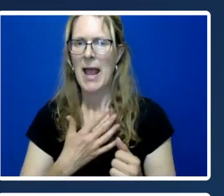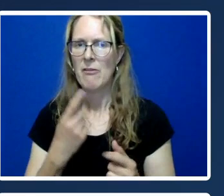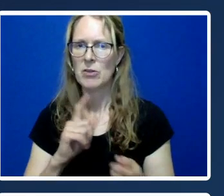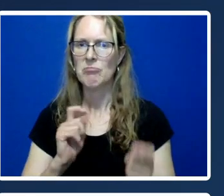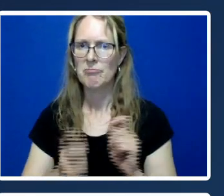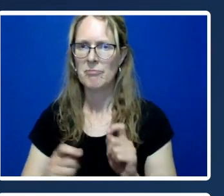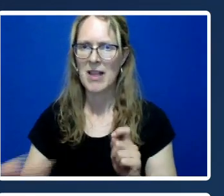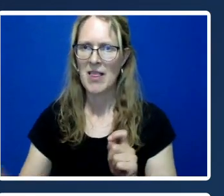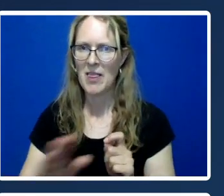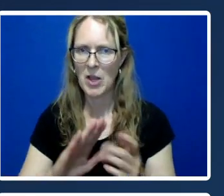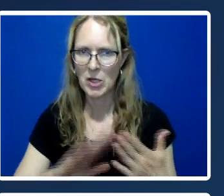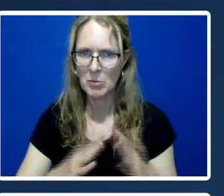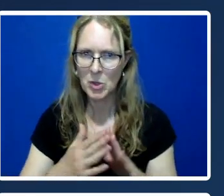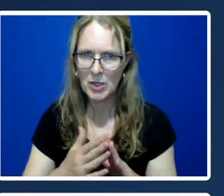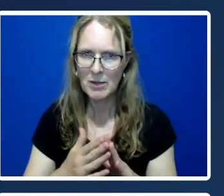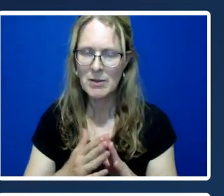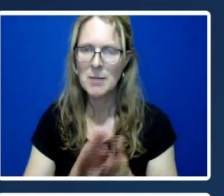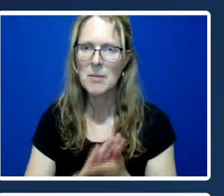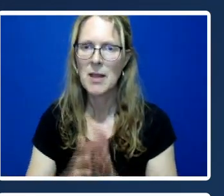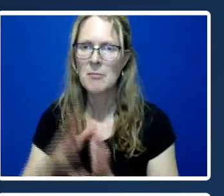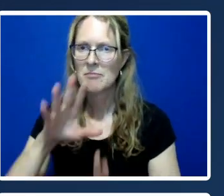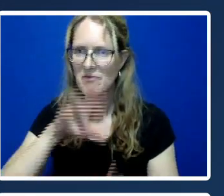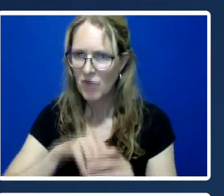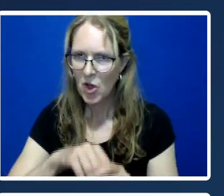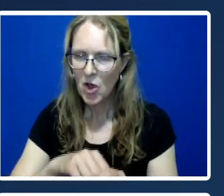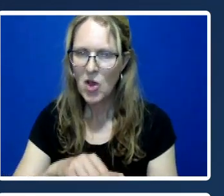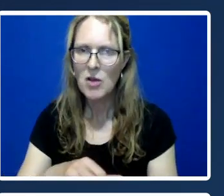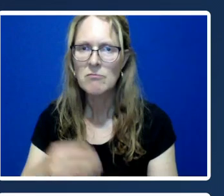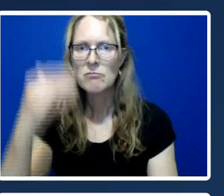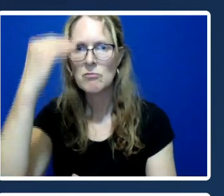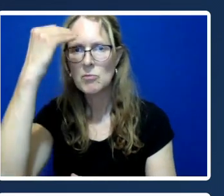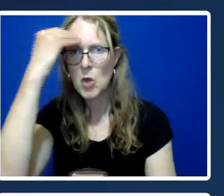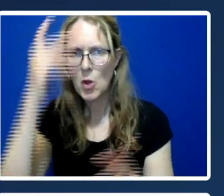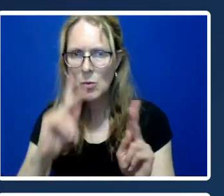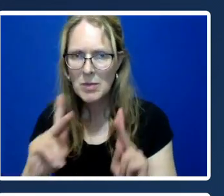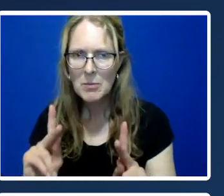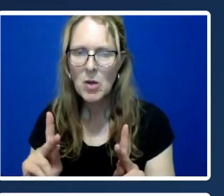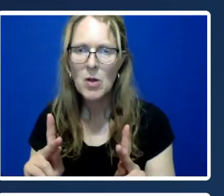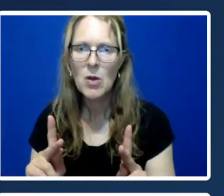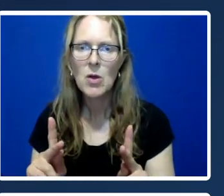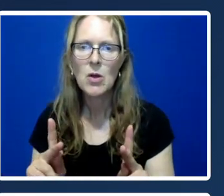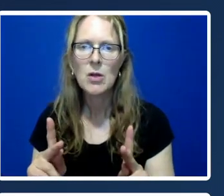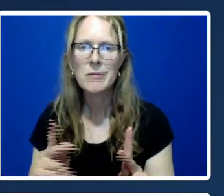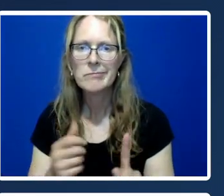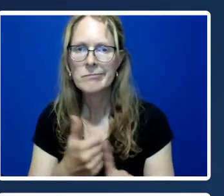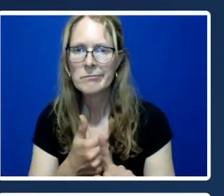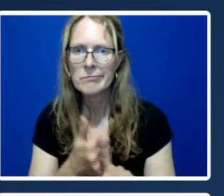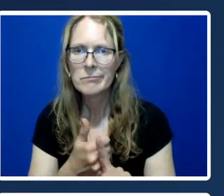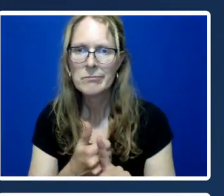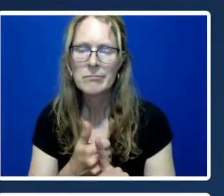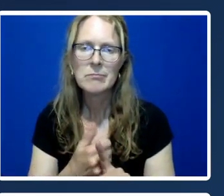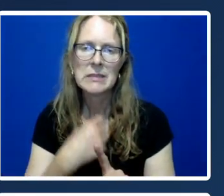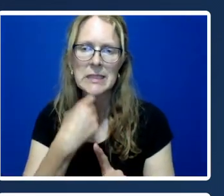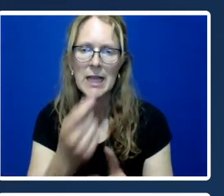to get to know people that are storytellers, local leaders,